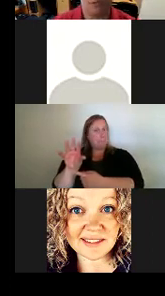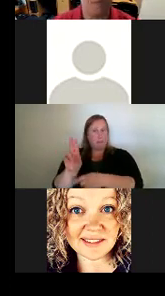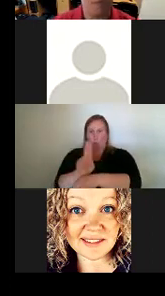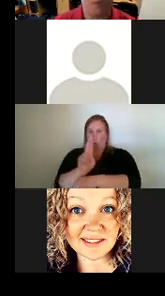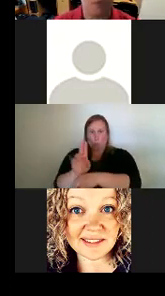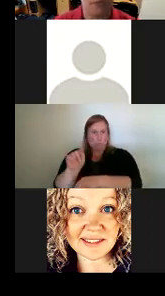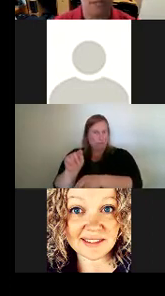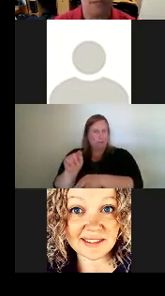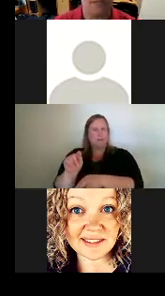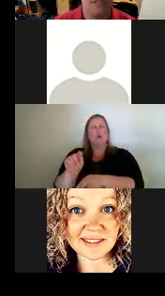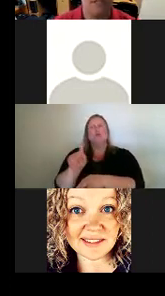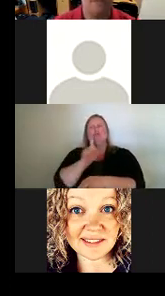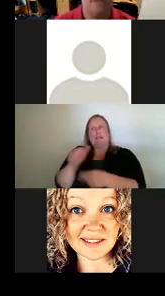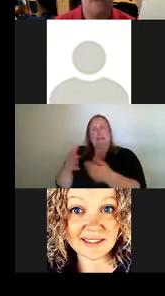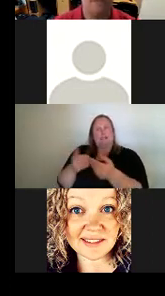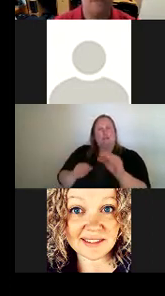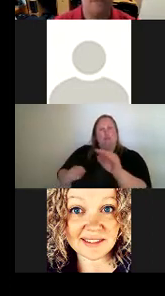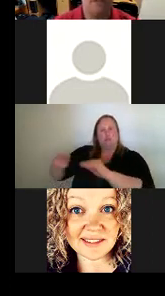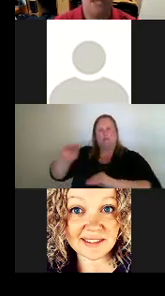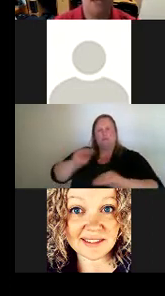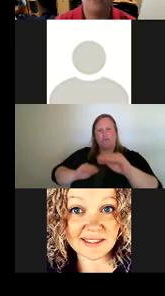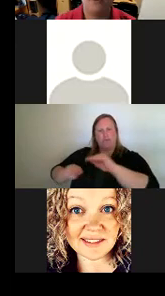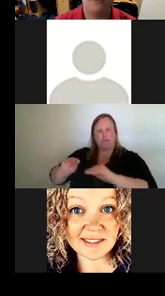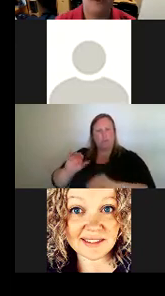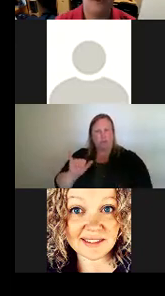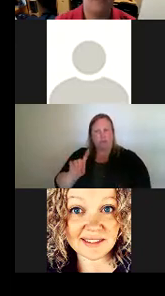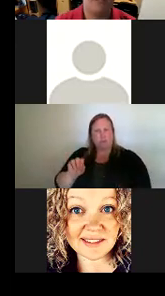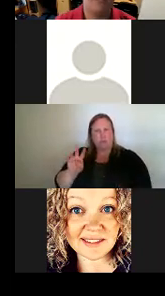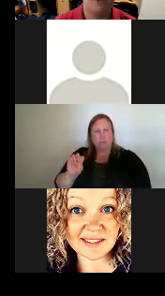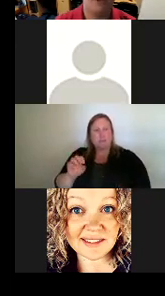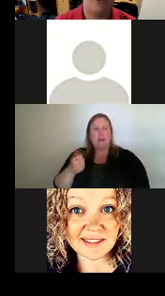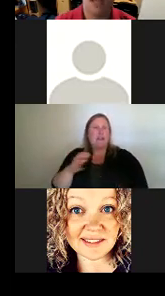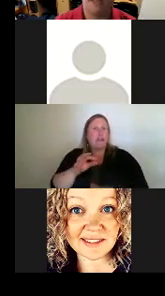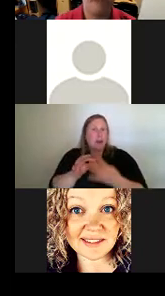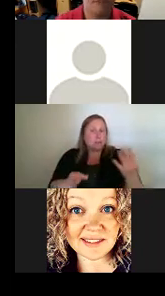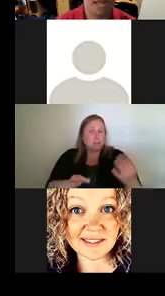A VERY PORTABLE DEVICE. OTHER OCR OPTIONS, SO DIFFERENT APPS.